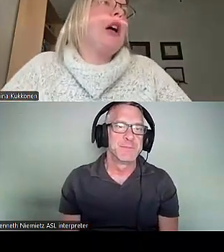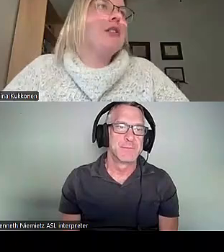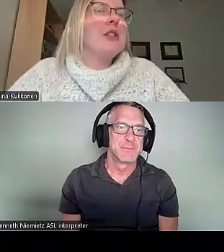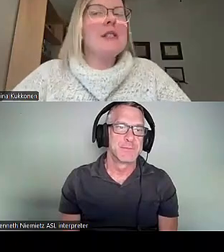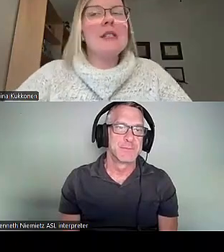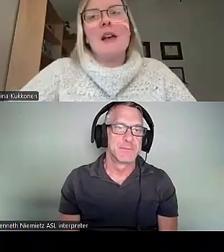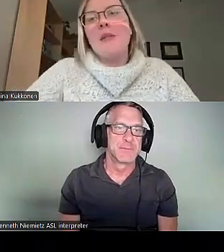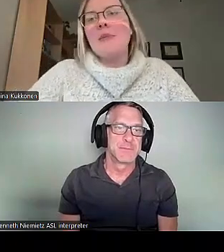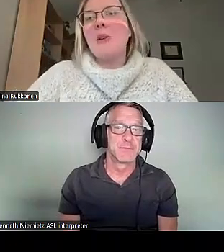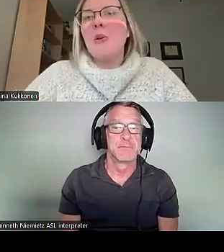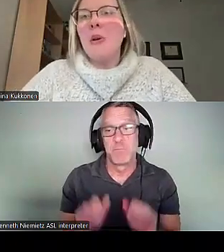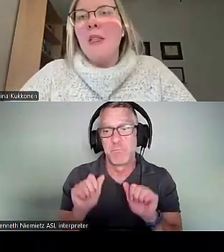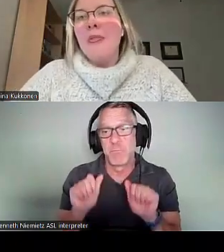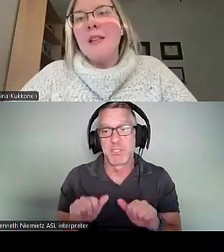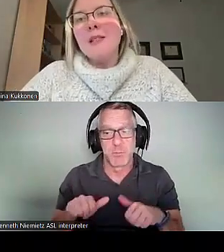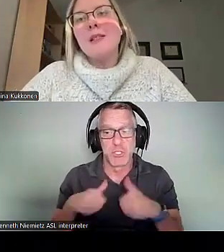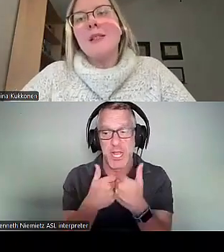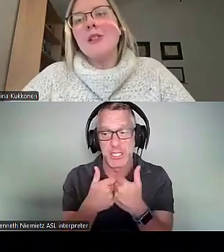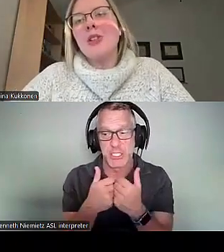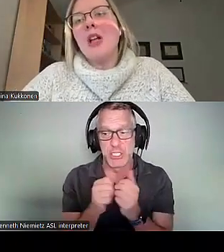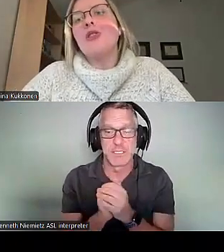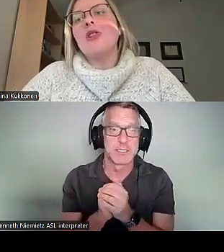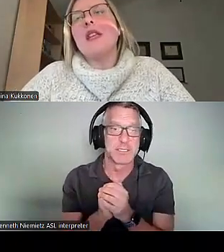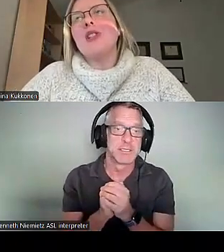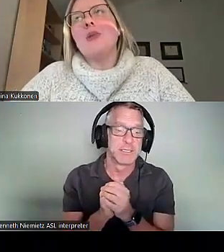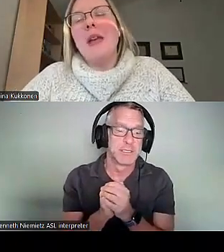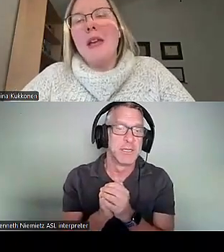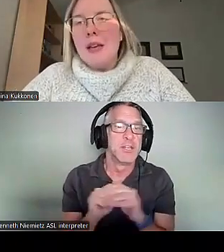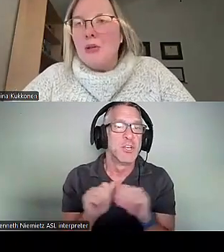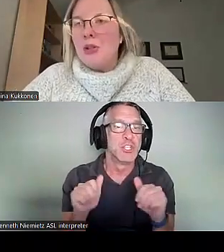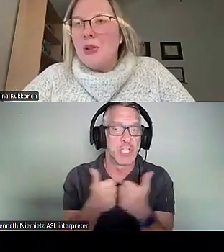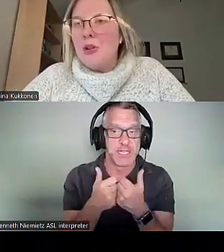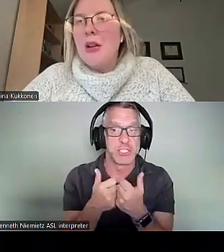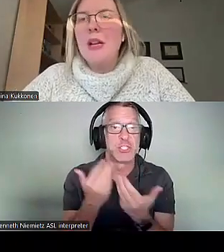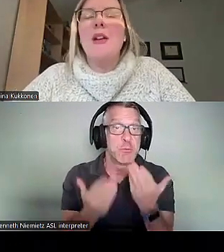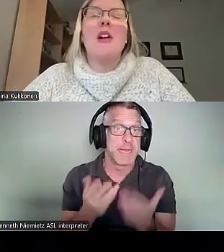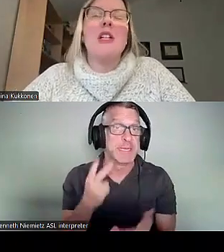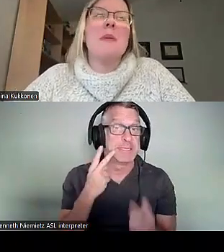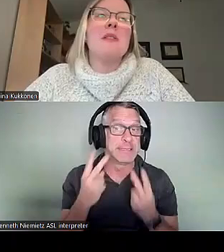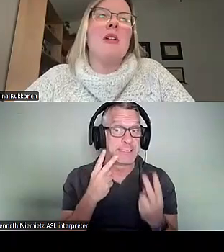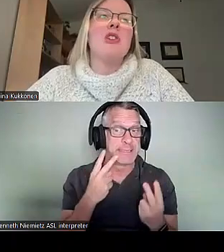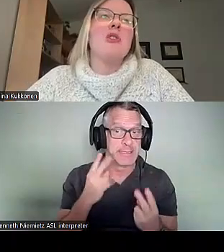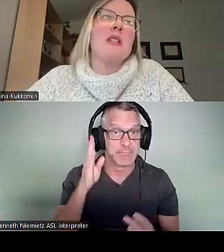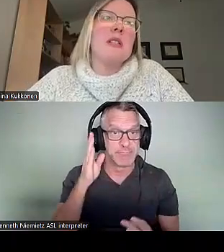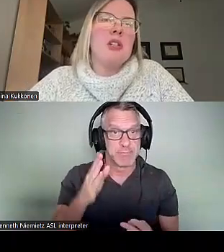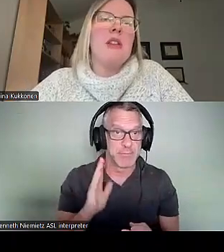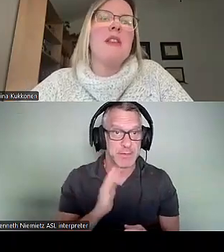challenges. So these are challenges that you may encounter in arts based knowledge translation.